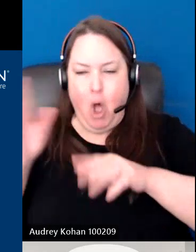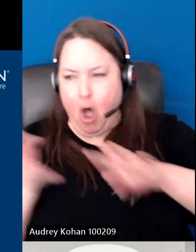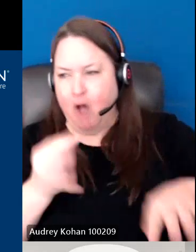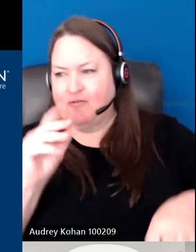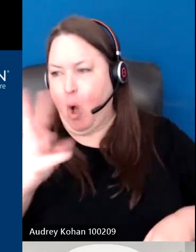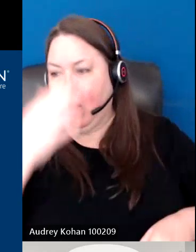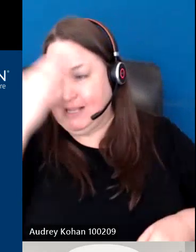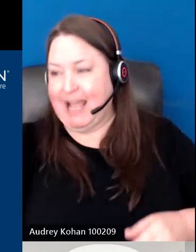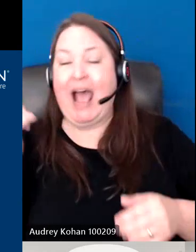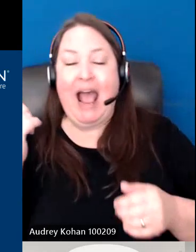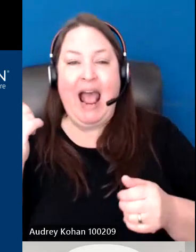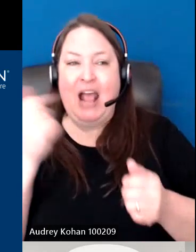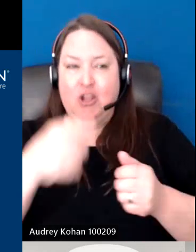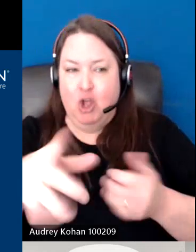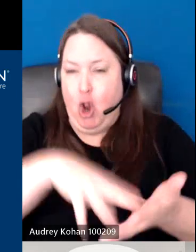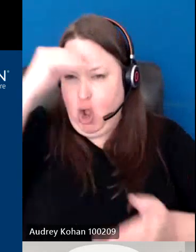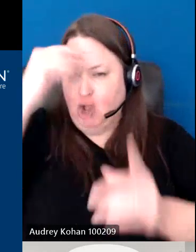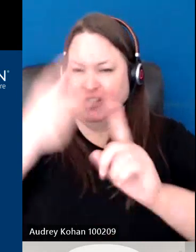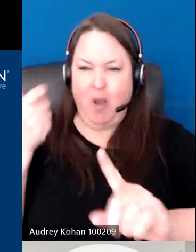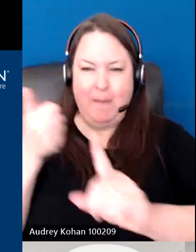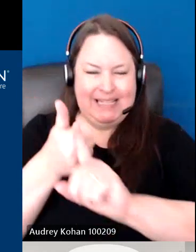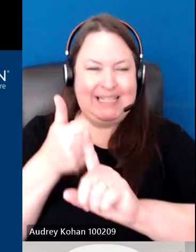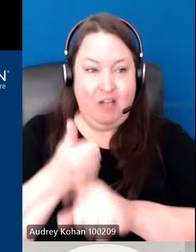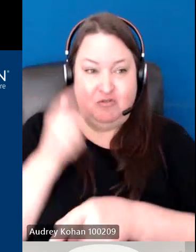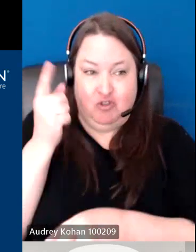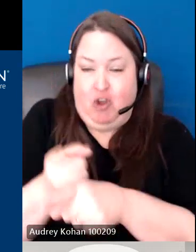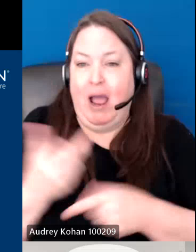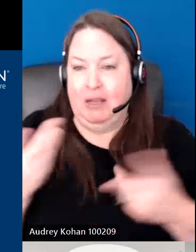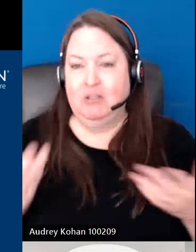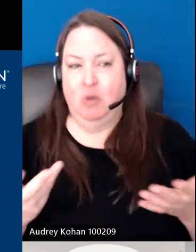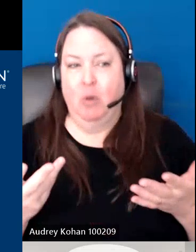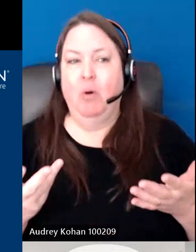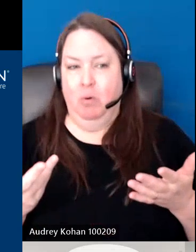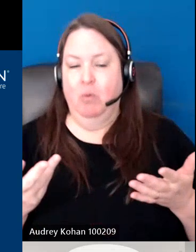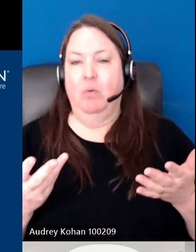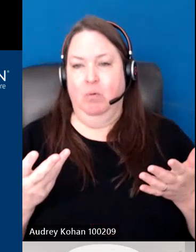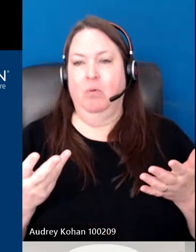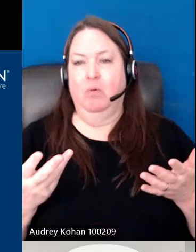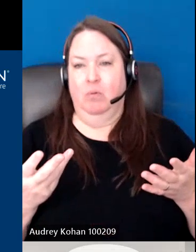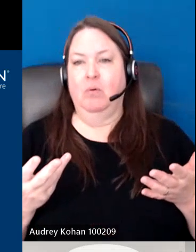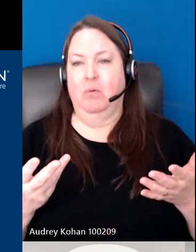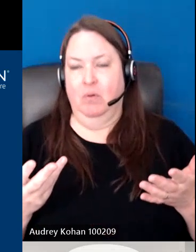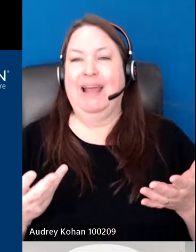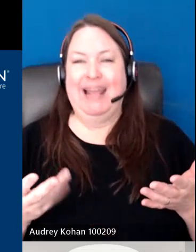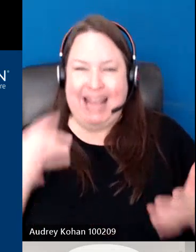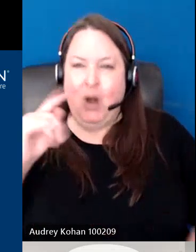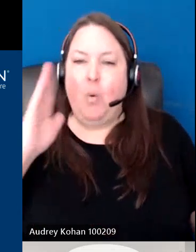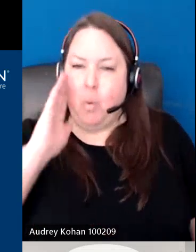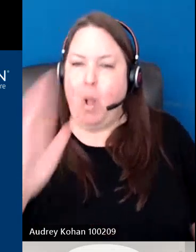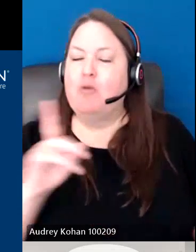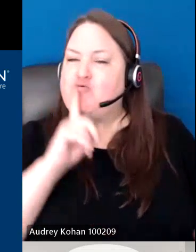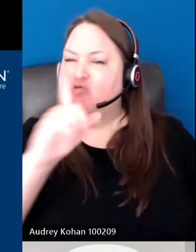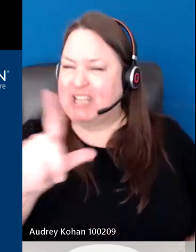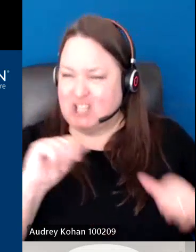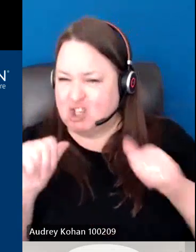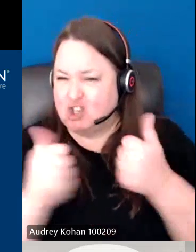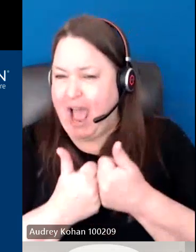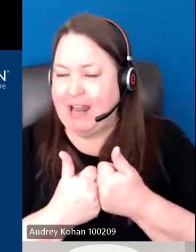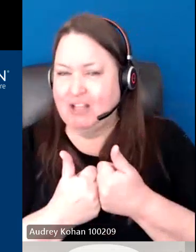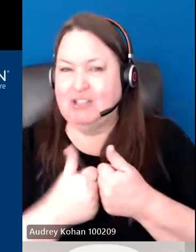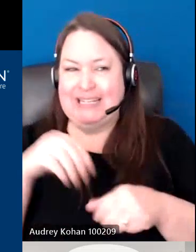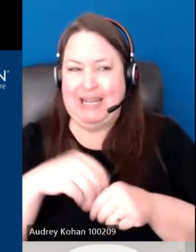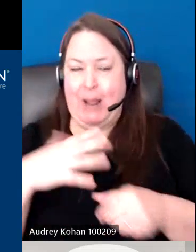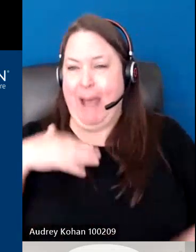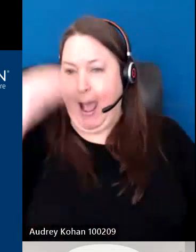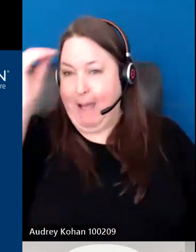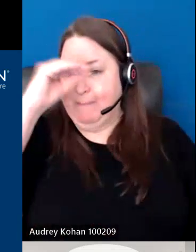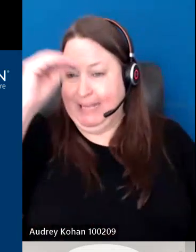you said it learns from itself right so it it's going to be a real challenging in my opinion um